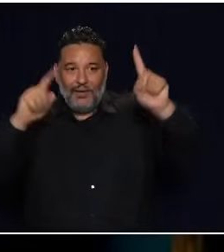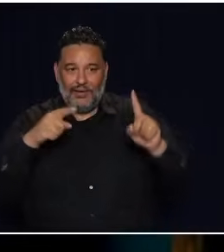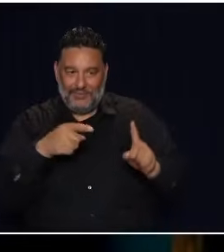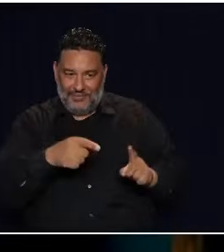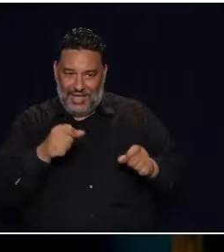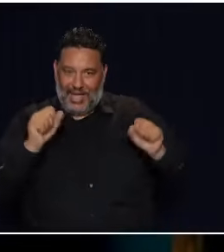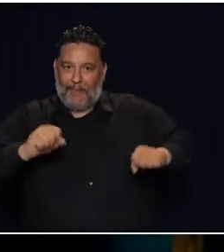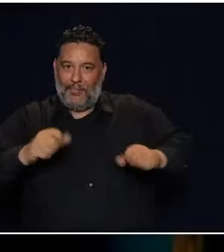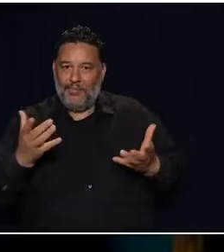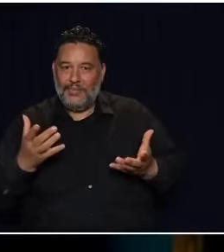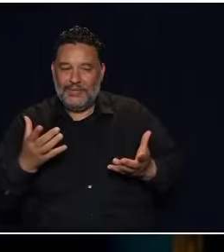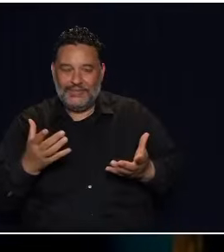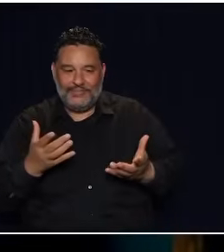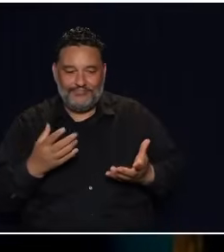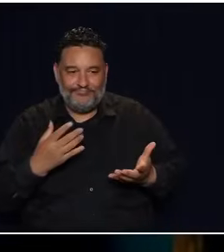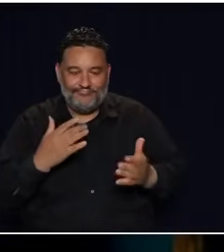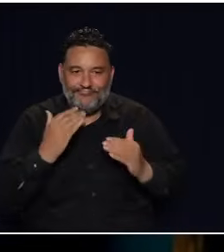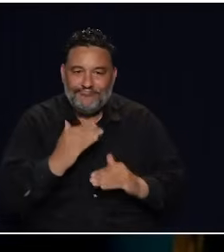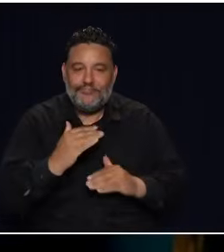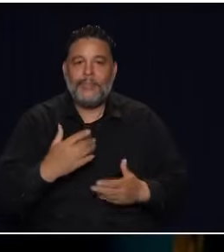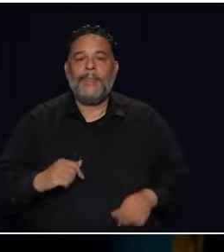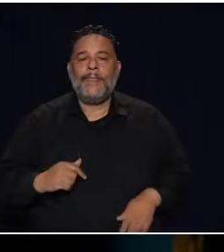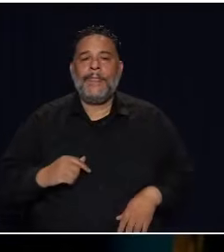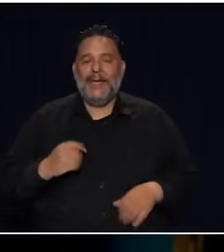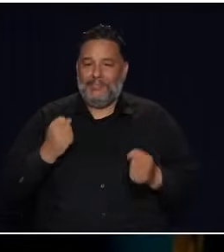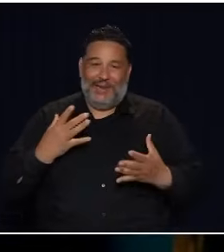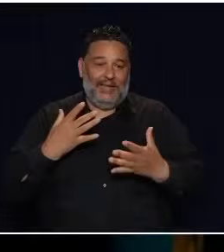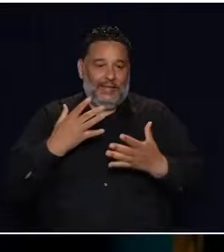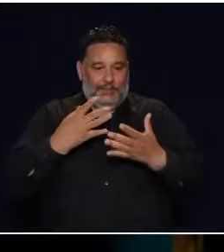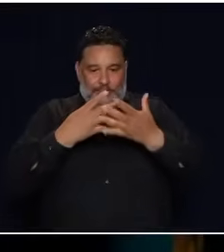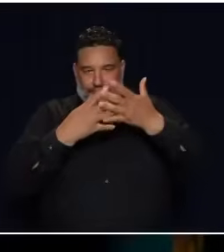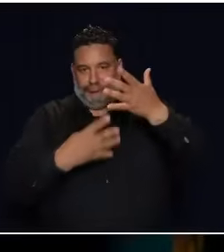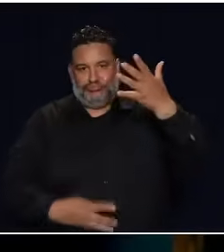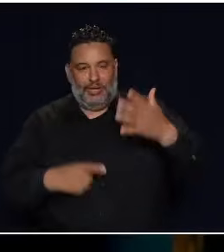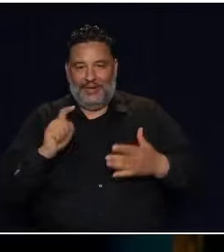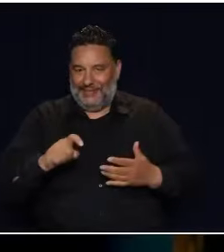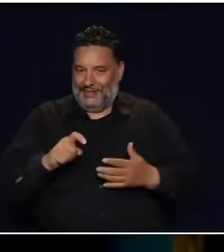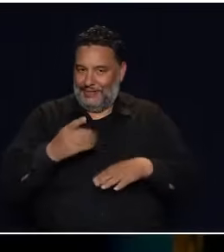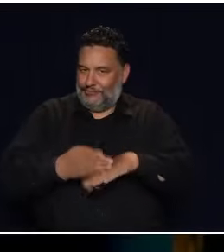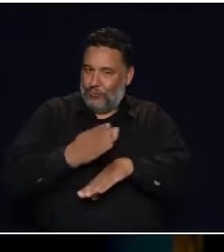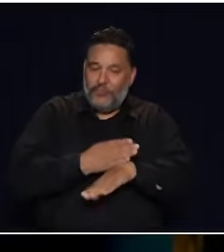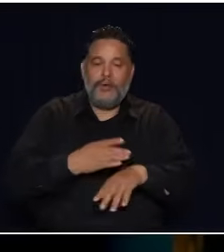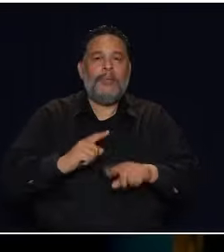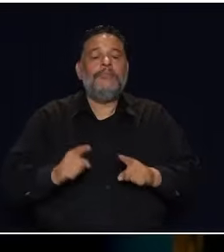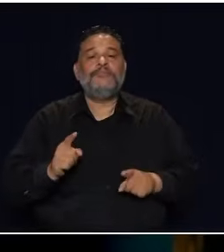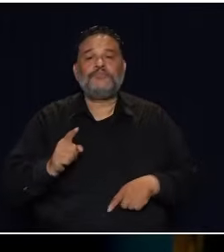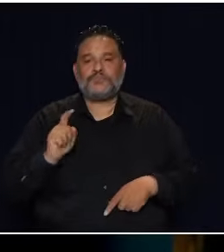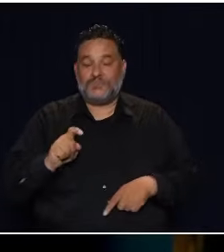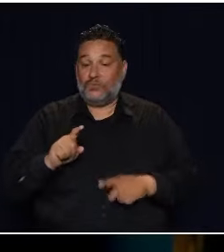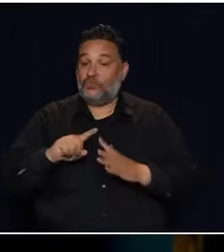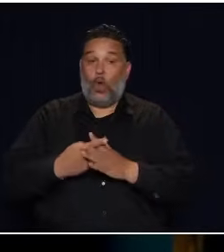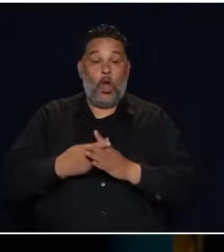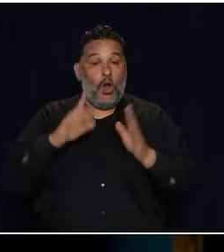ALLOW OUR STUDENTS TO ACHIEVE THE SUCCESS THEY ARE CAPABLE OF. I THINK IT IS A FULL GAMUT OF